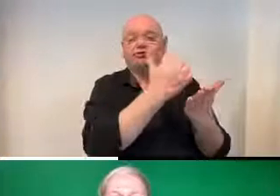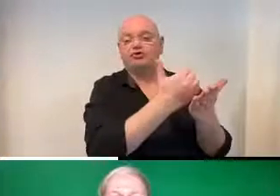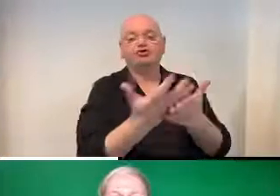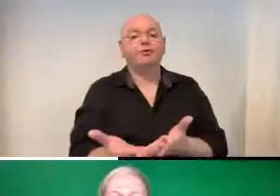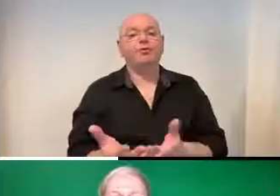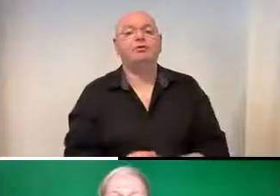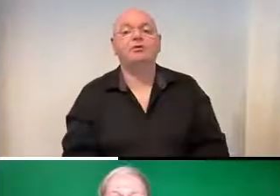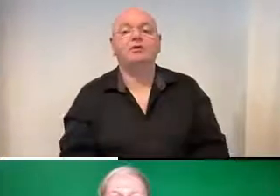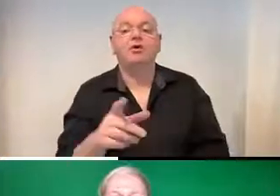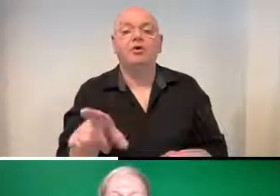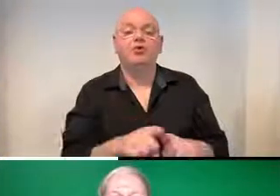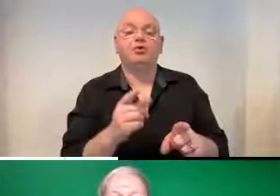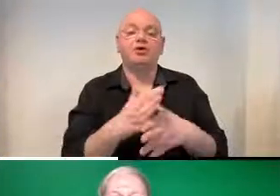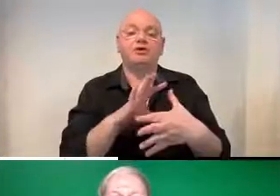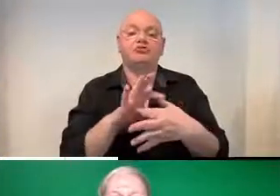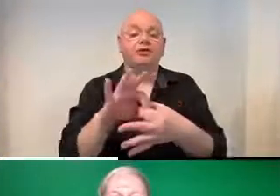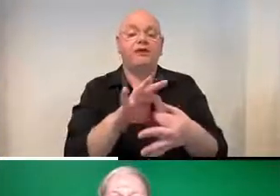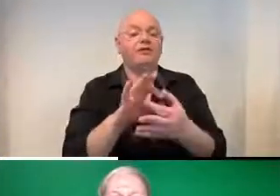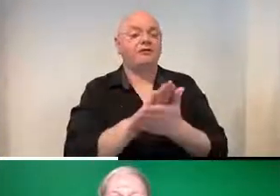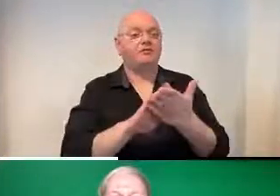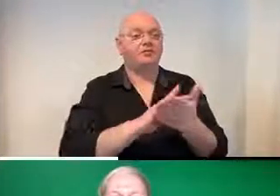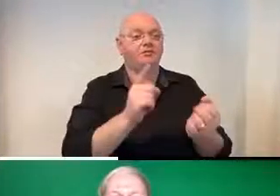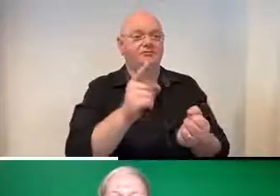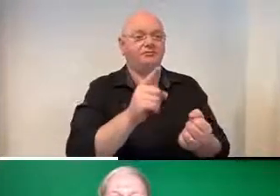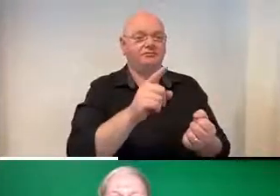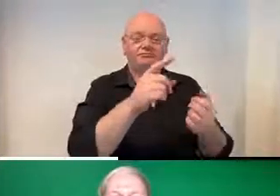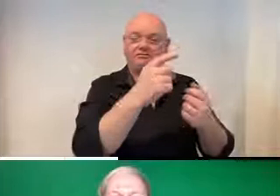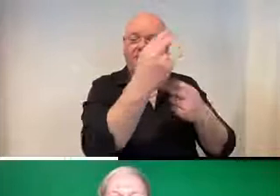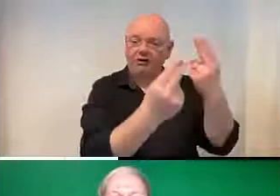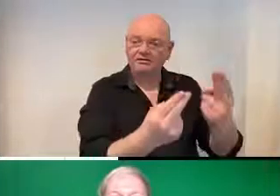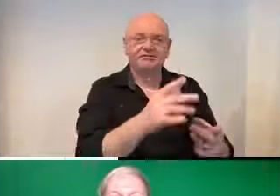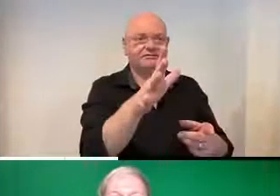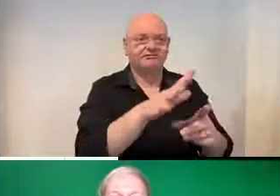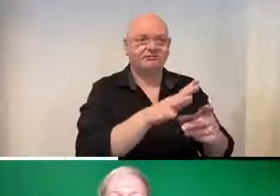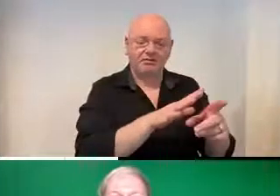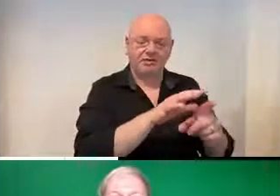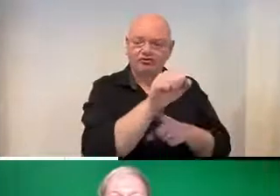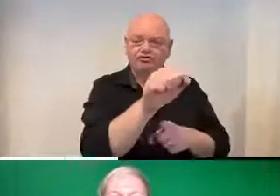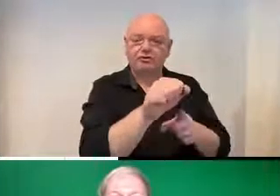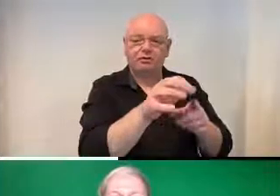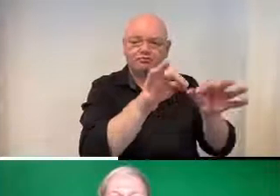and cultural sectors can support this adaptive and supportive nature of high streets, and because of this